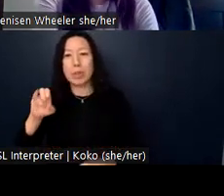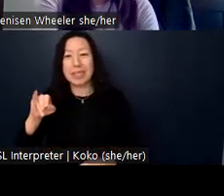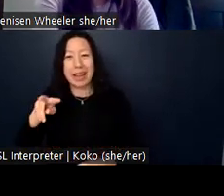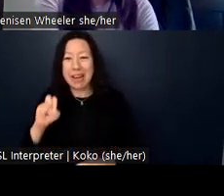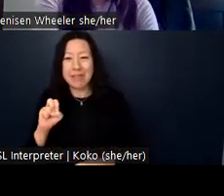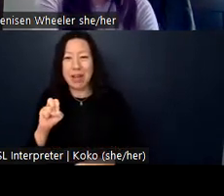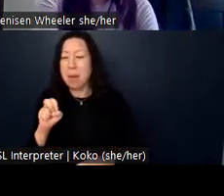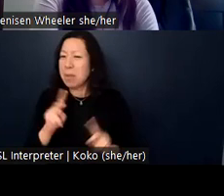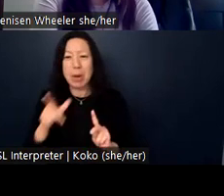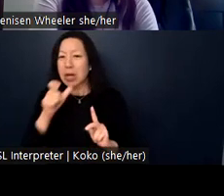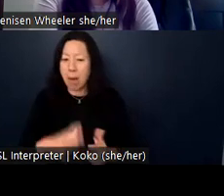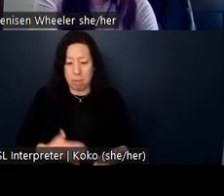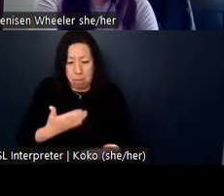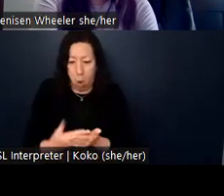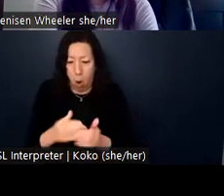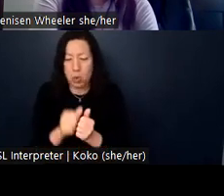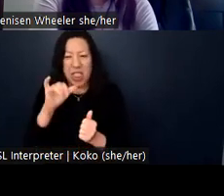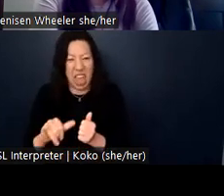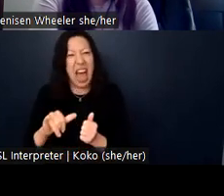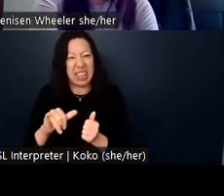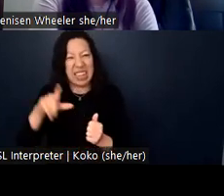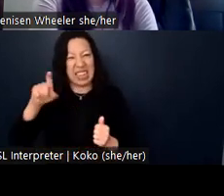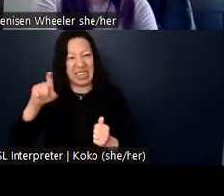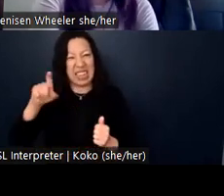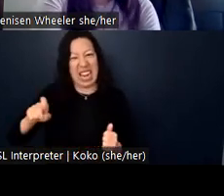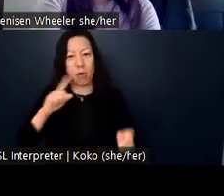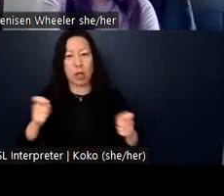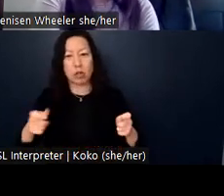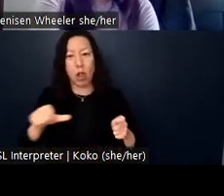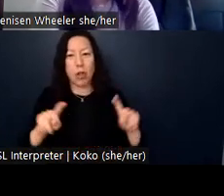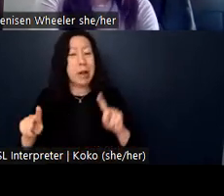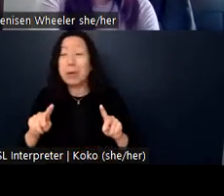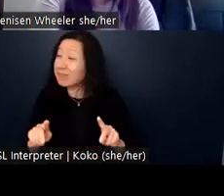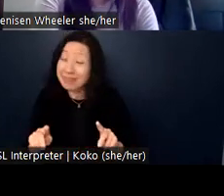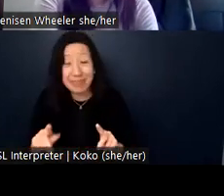to control other people right and so that's something that is learned through a multitude